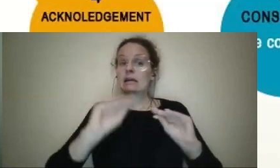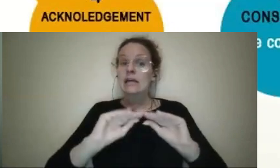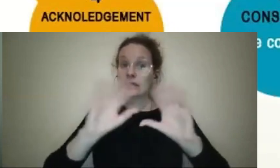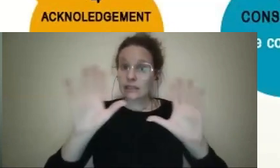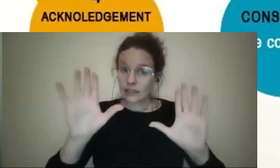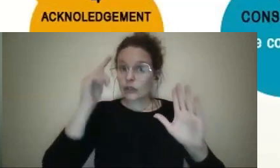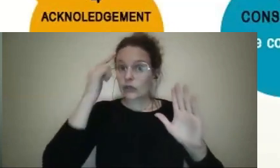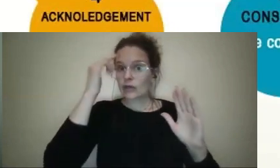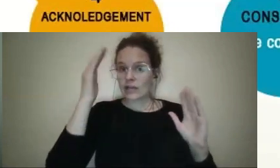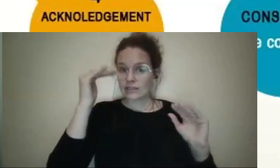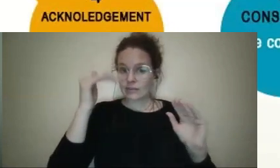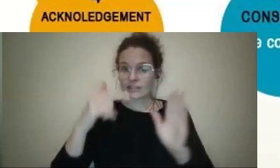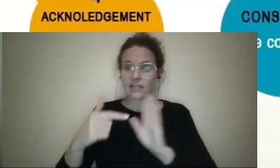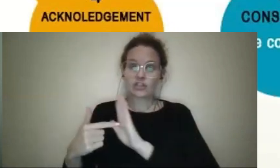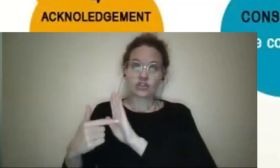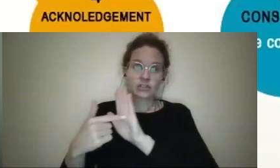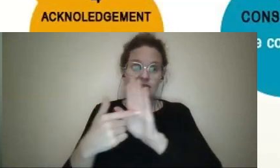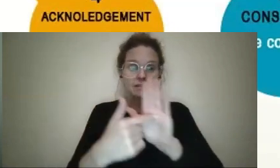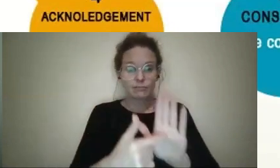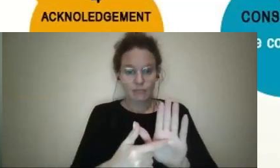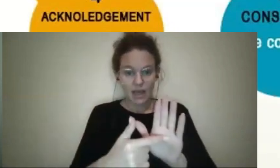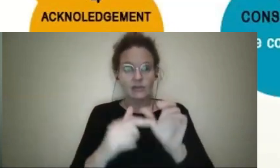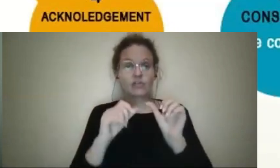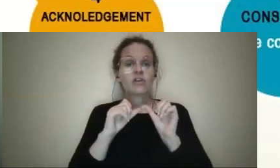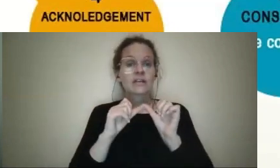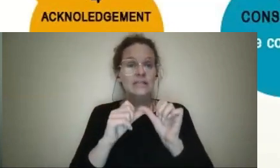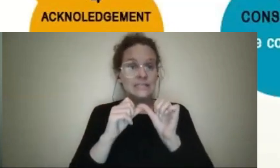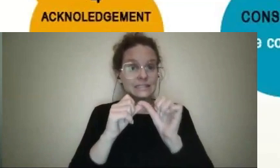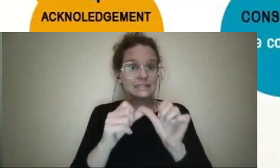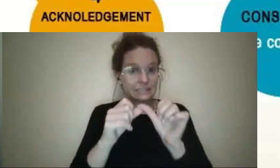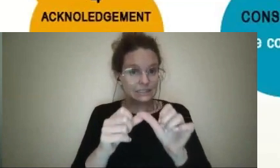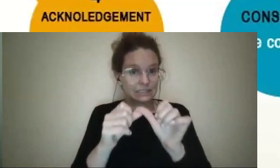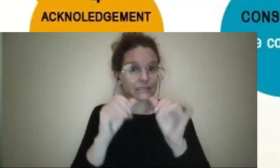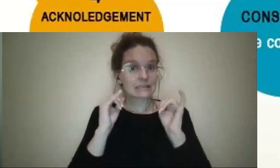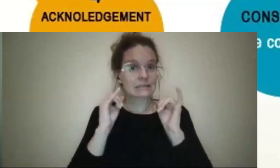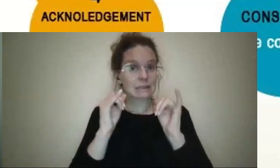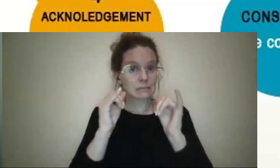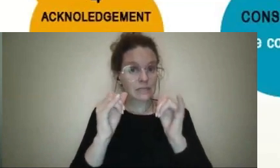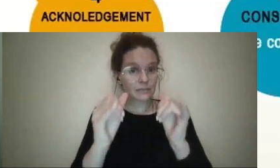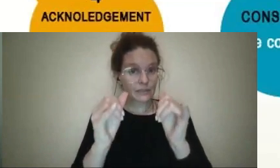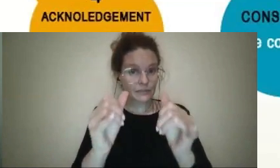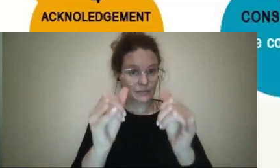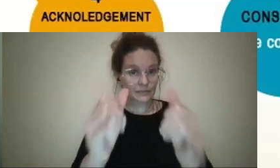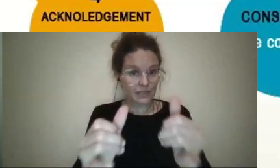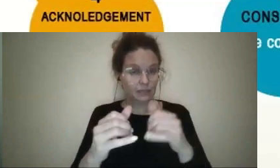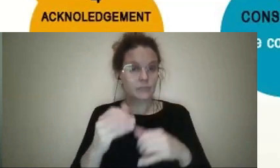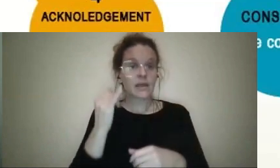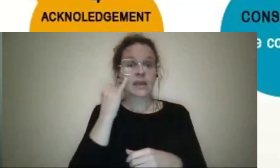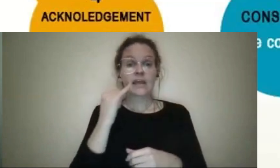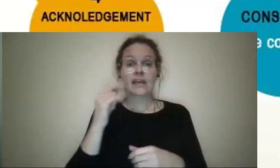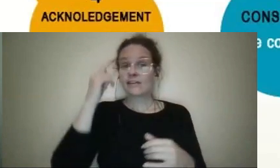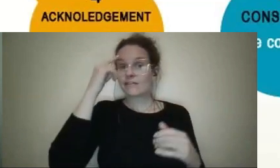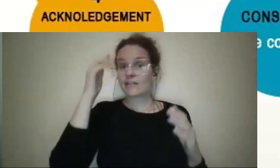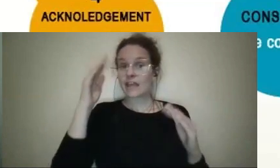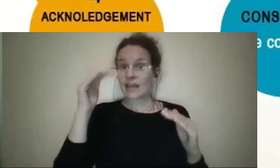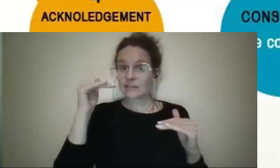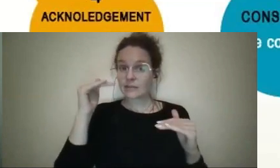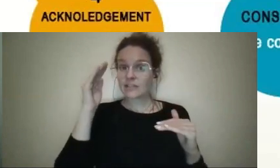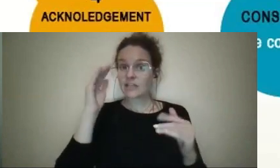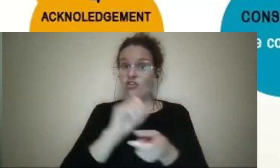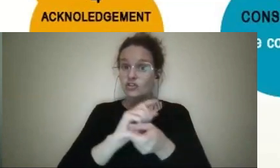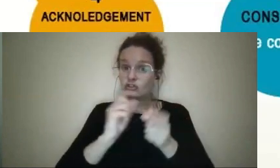model, be consistent. If you're changing up your expectations, the child is confused and then when